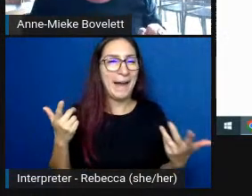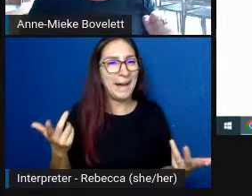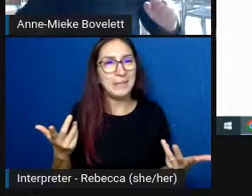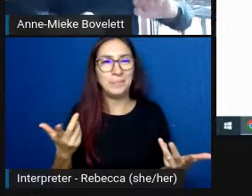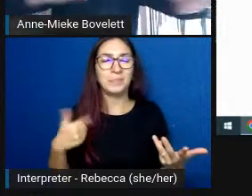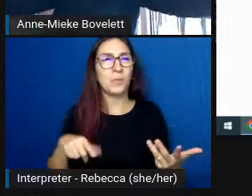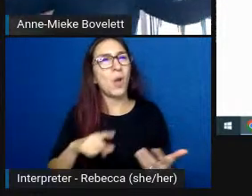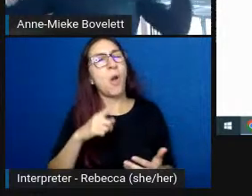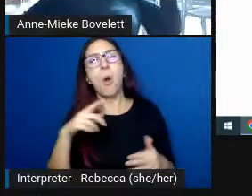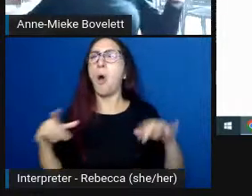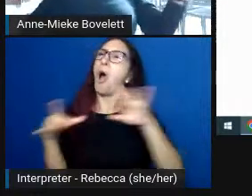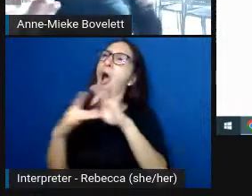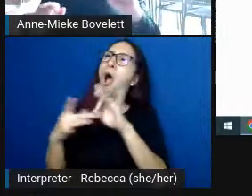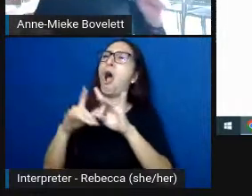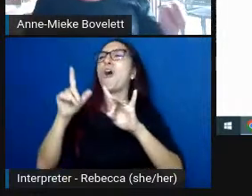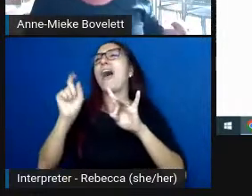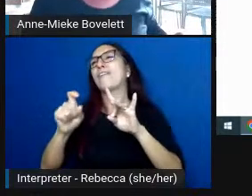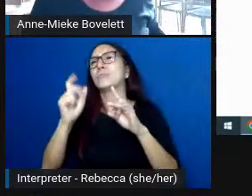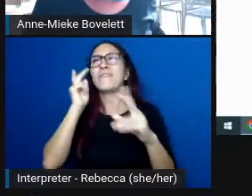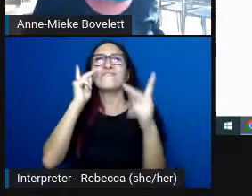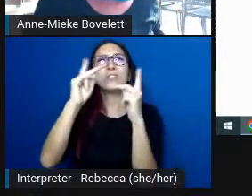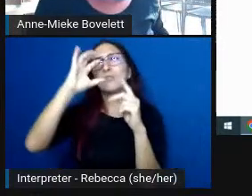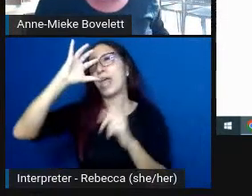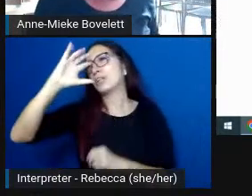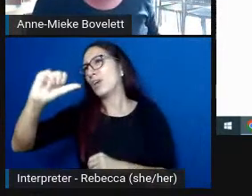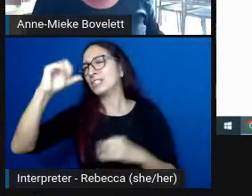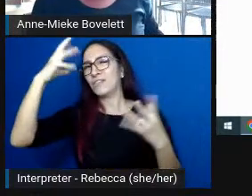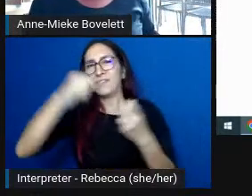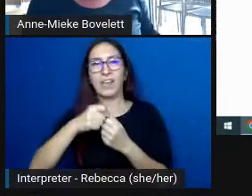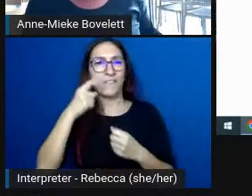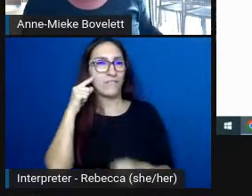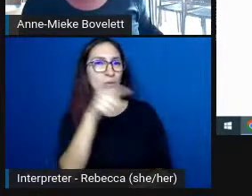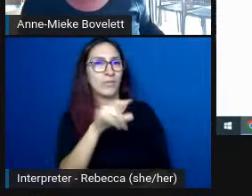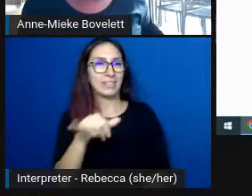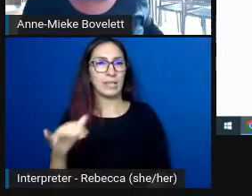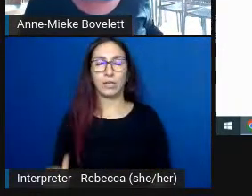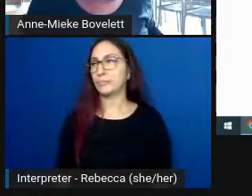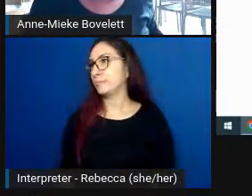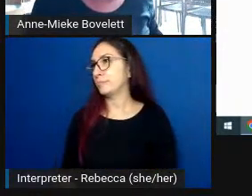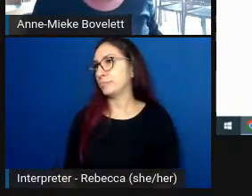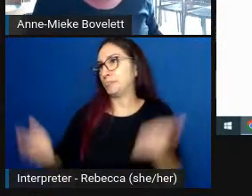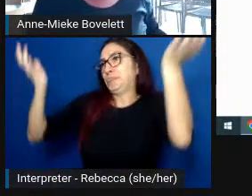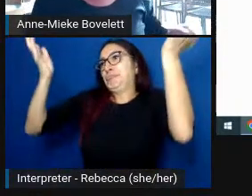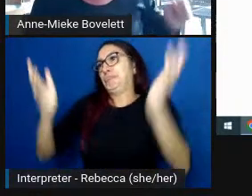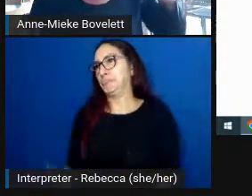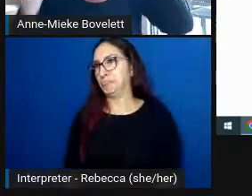is like I always find it difficult when I speak to people who are fully blind, like you are, because we are talking about